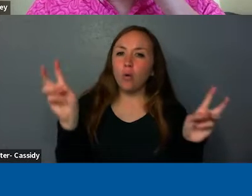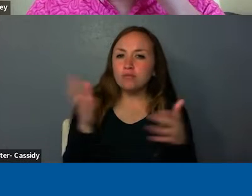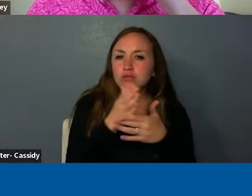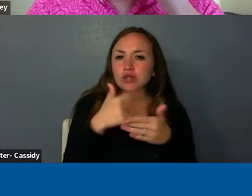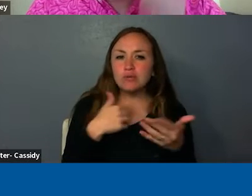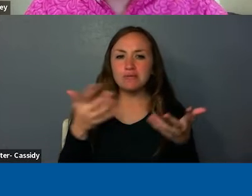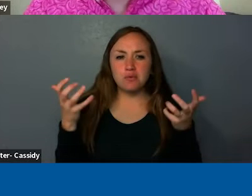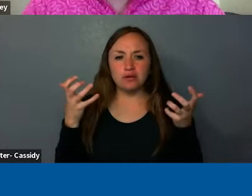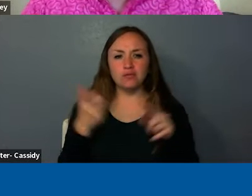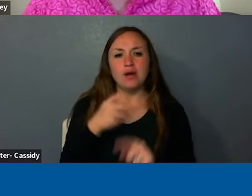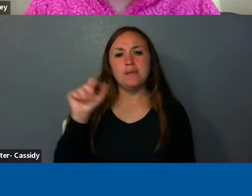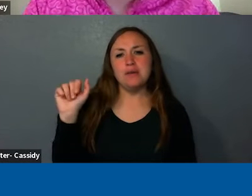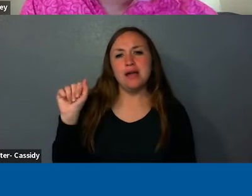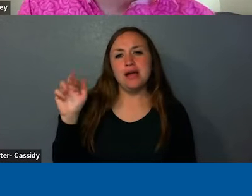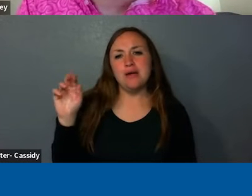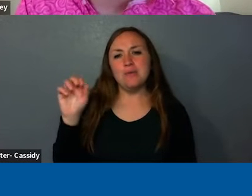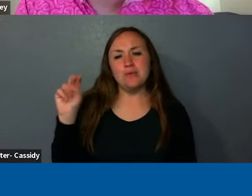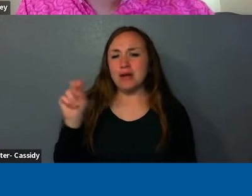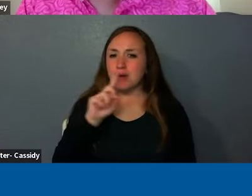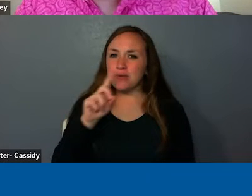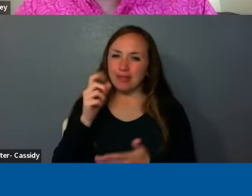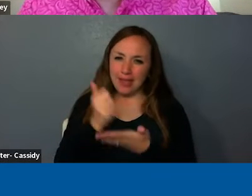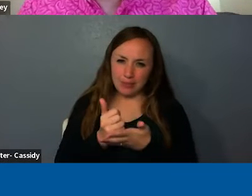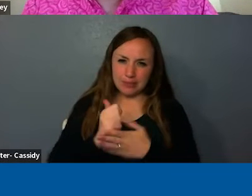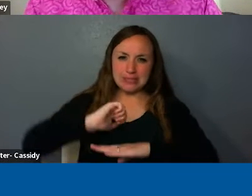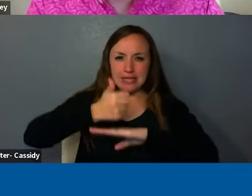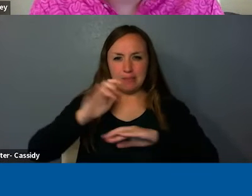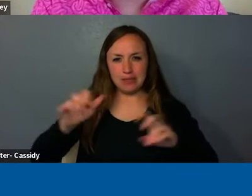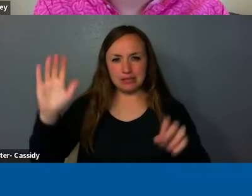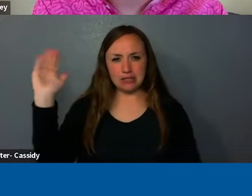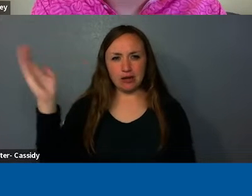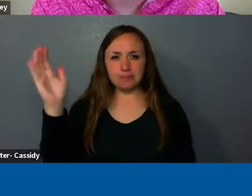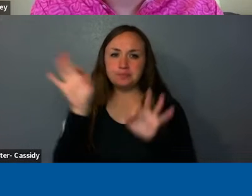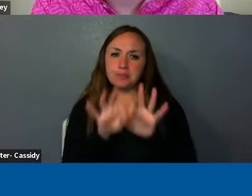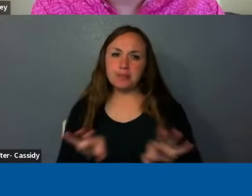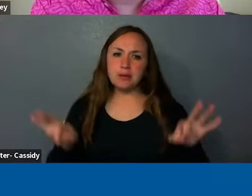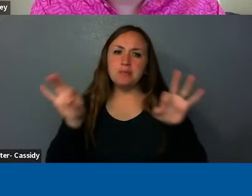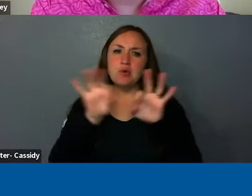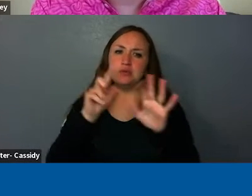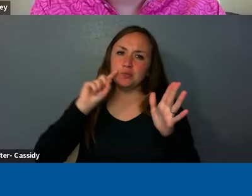and I think it really, really kind of helps frame this talk. "It's important to recognize that experience